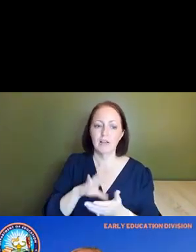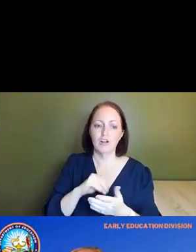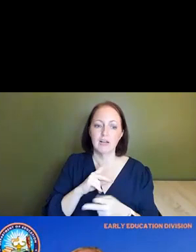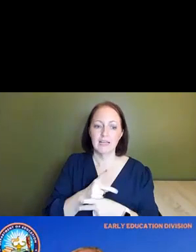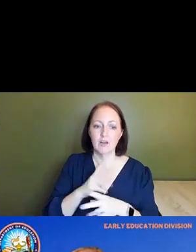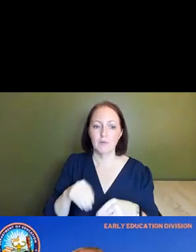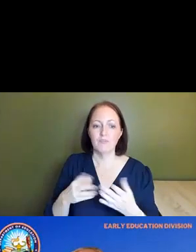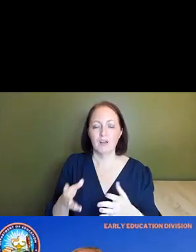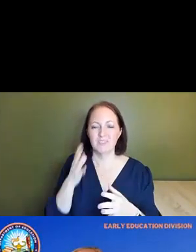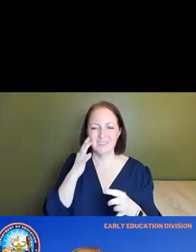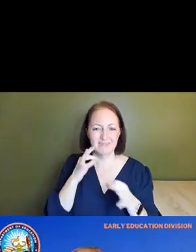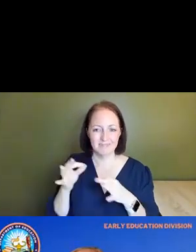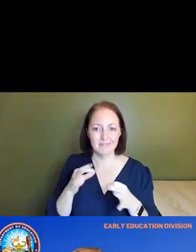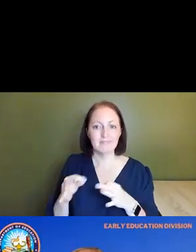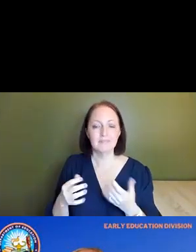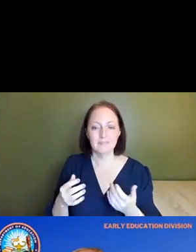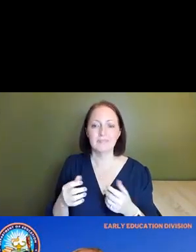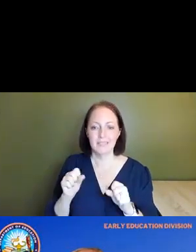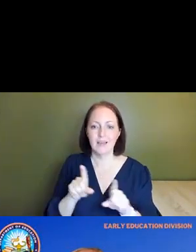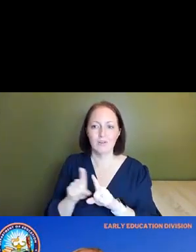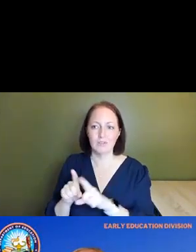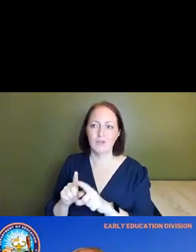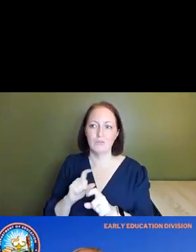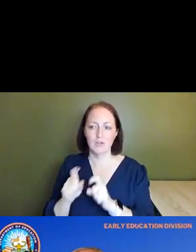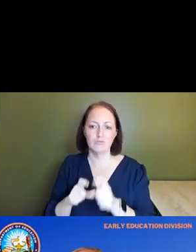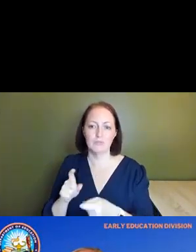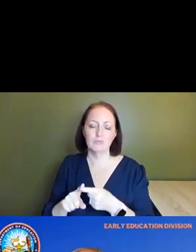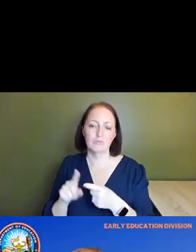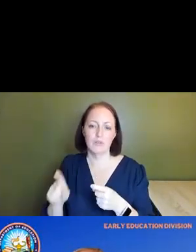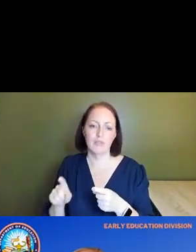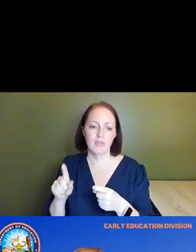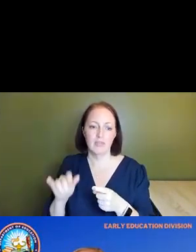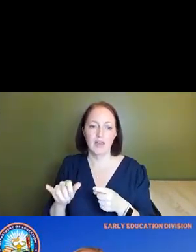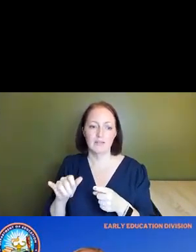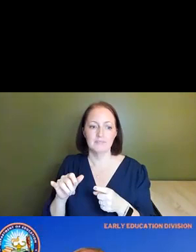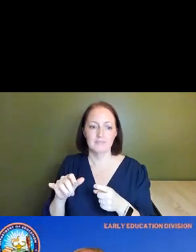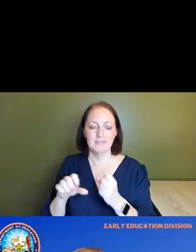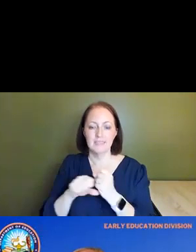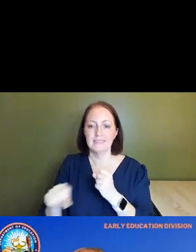as we talked about before can also contribute to this fabric of extended and expanded early